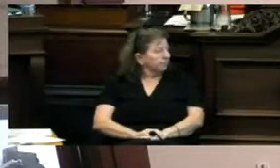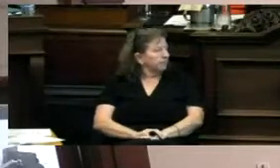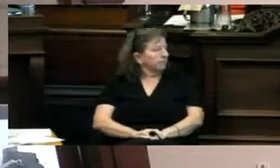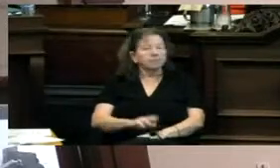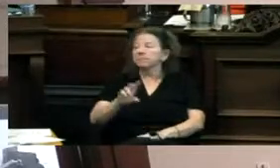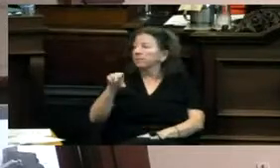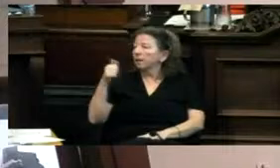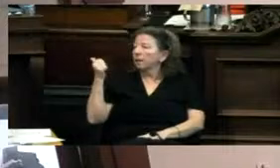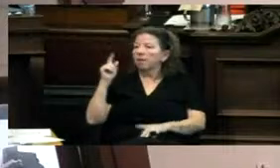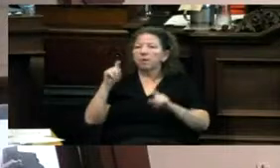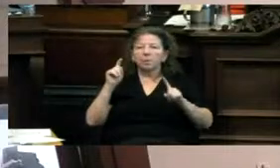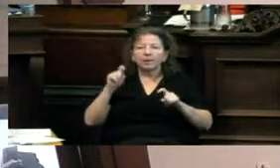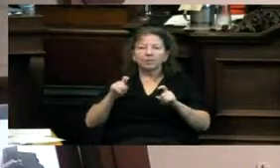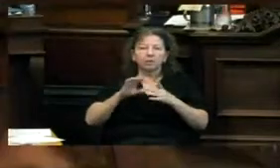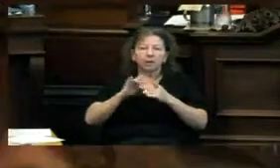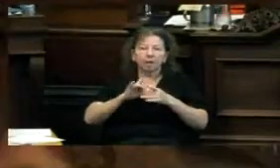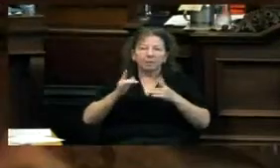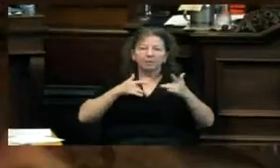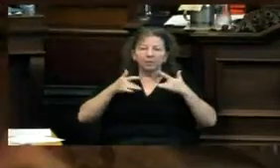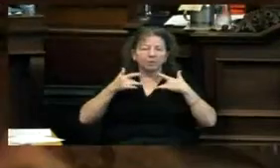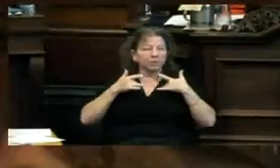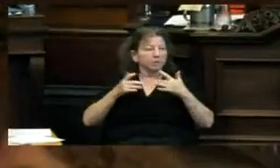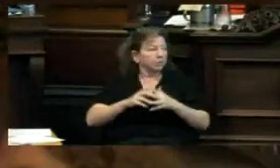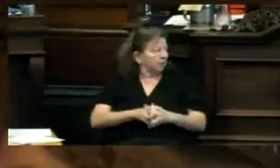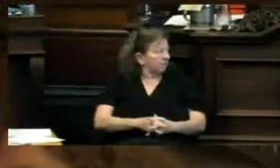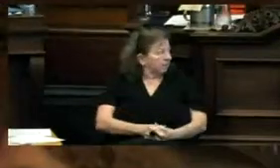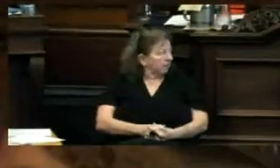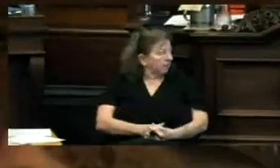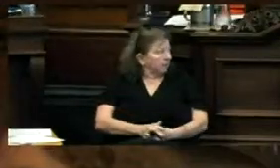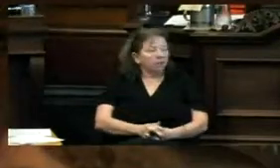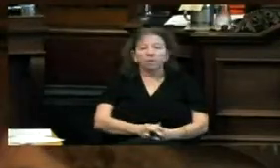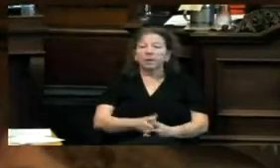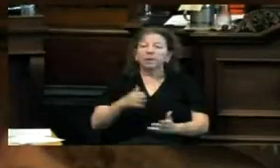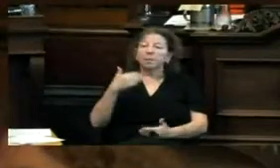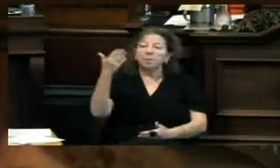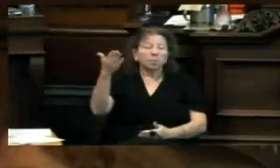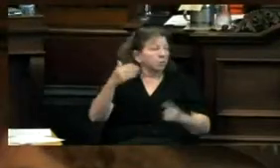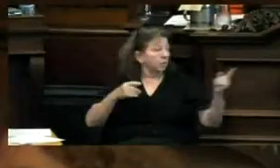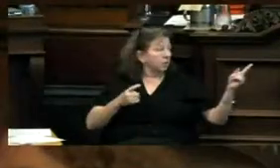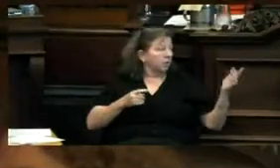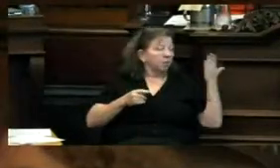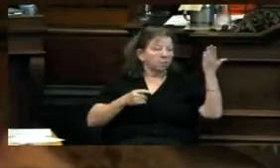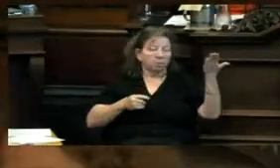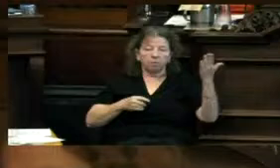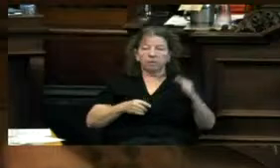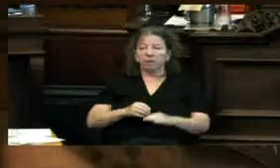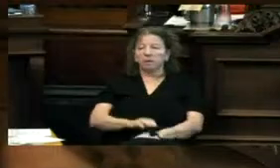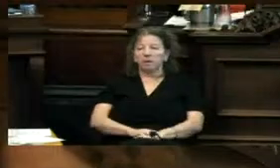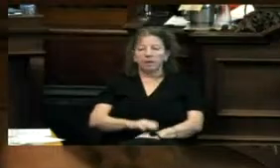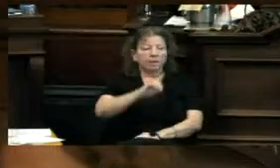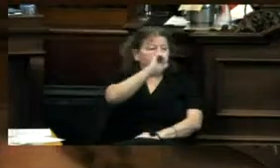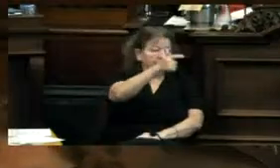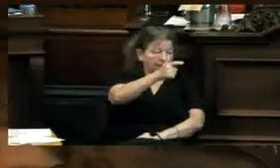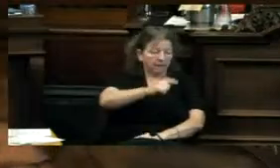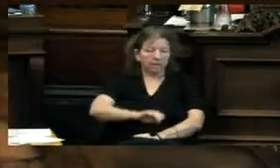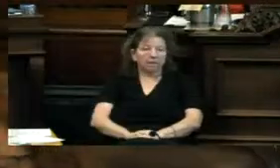I'll find out. Great. Thank you. Any other questions, comments or